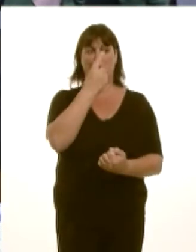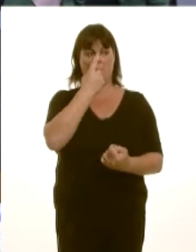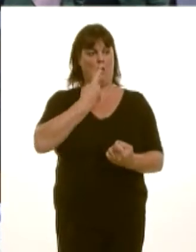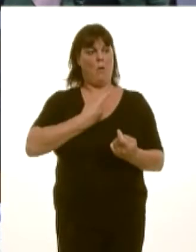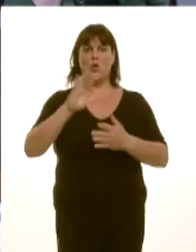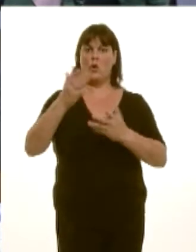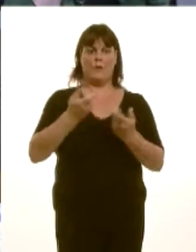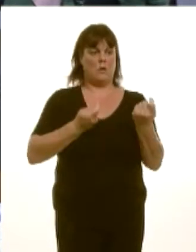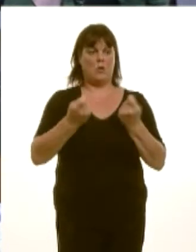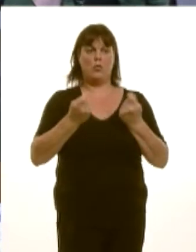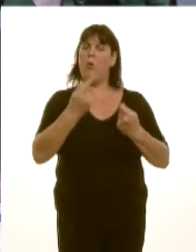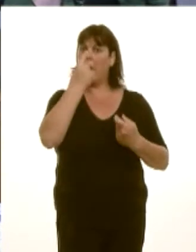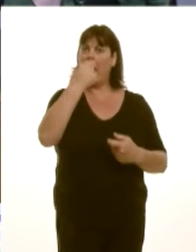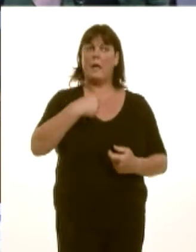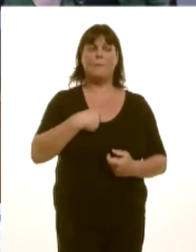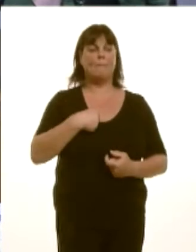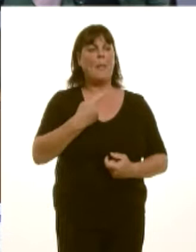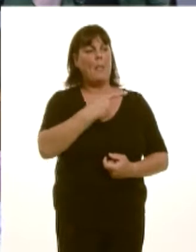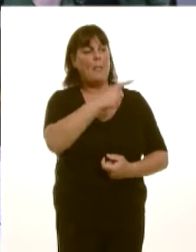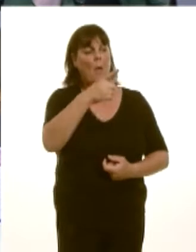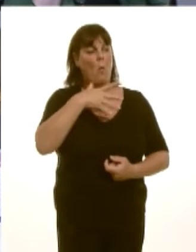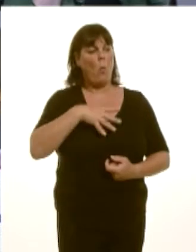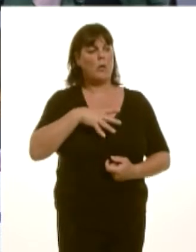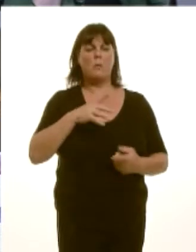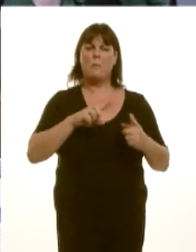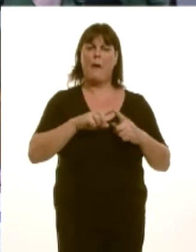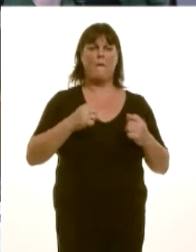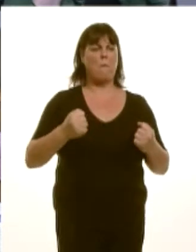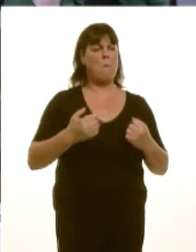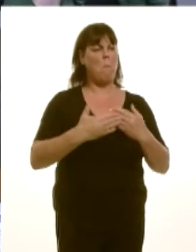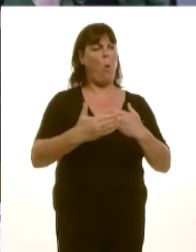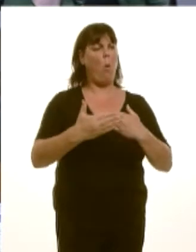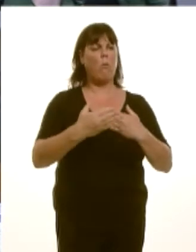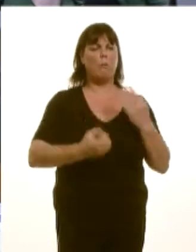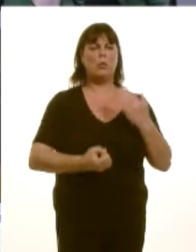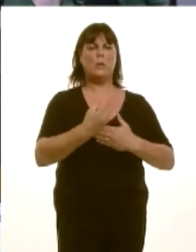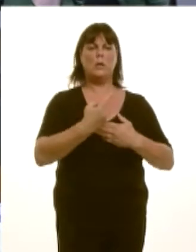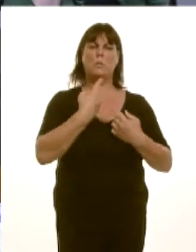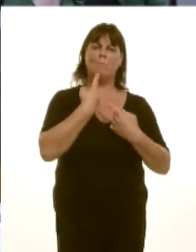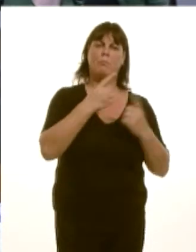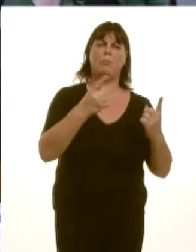So, the emphasis is on ensuring that they have a stronger voice, rather than, at this stage, the creation of the post of commissioner.